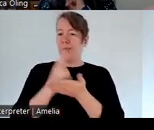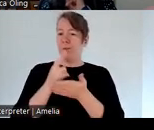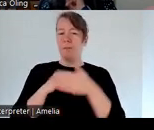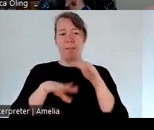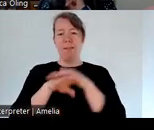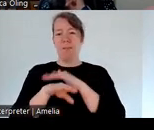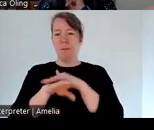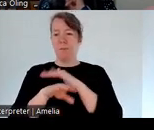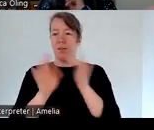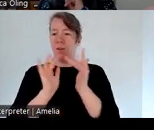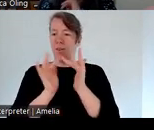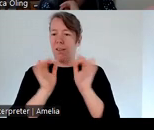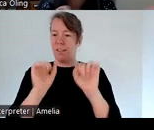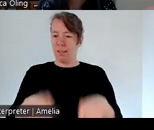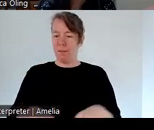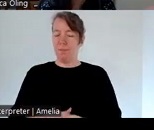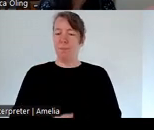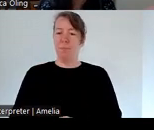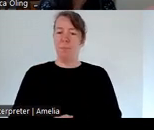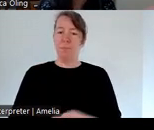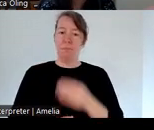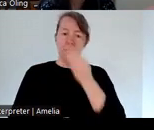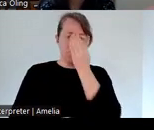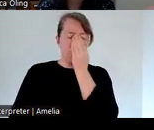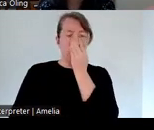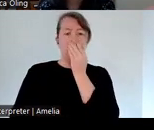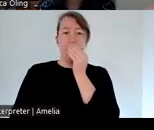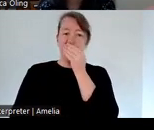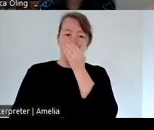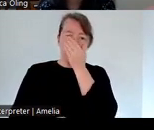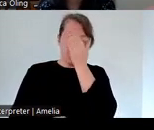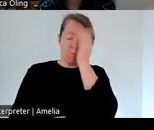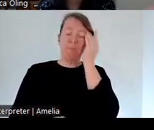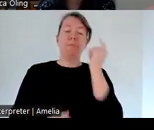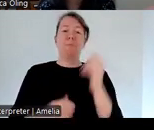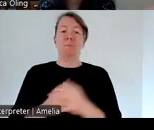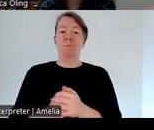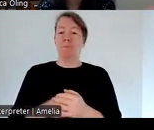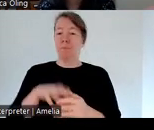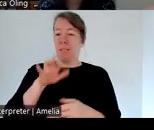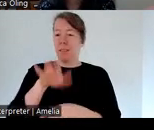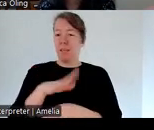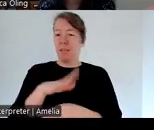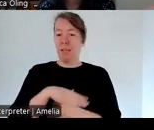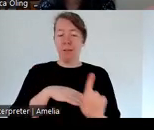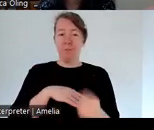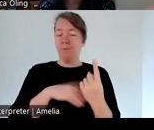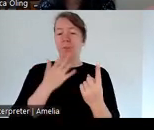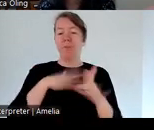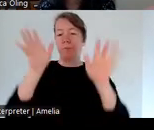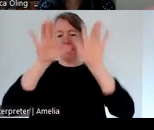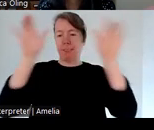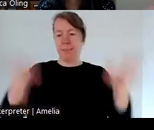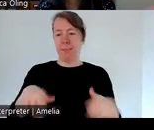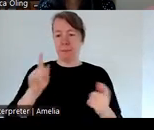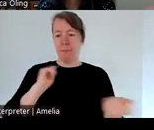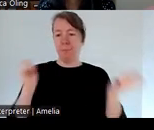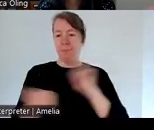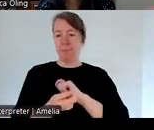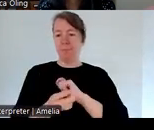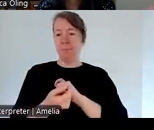and start thinking about that more as an entire system. We’re lucky to have, um, libraries at 64 different campuses.